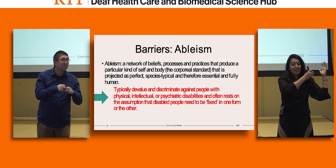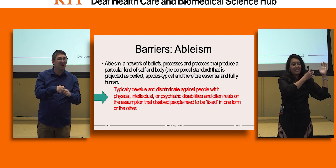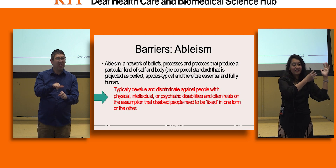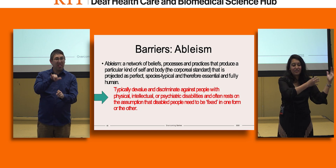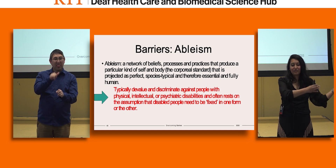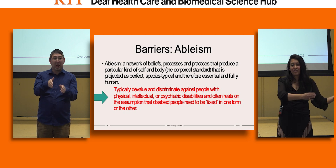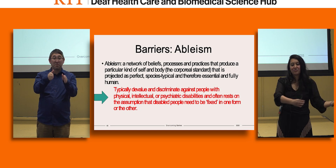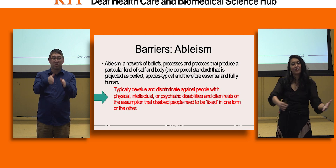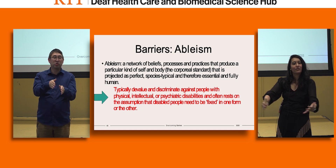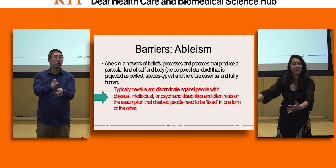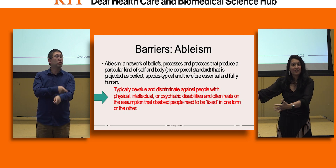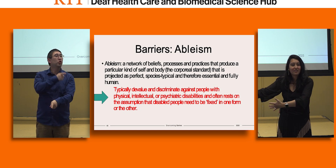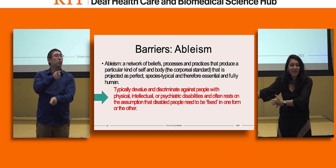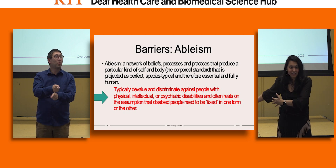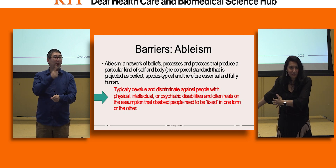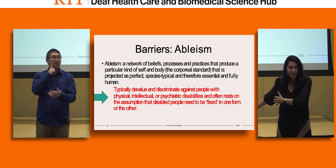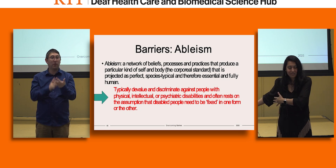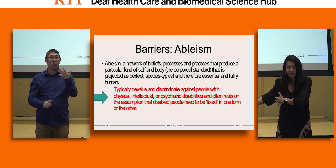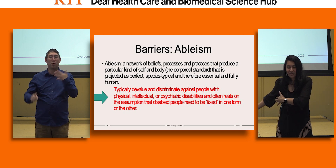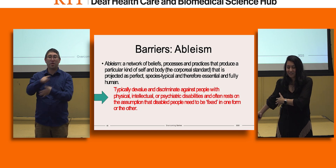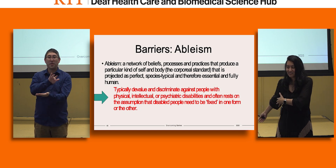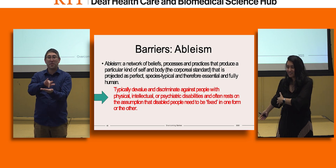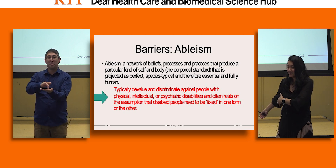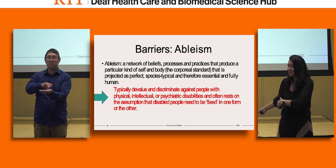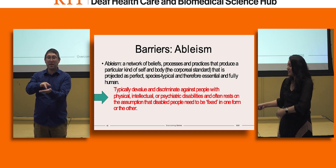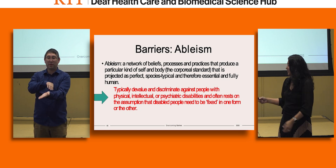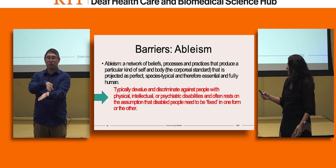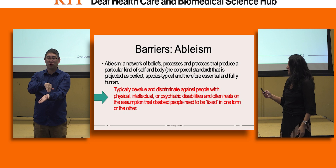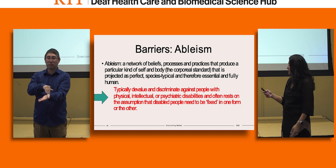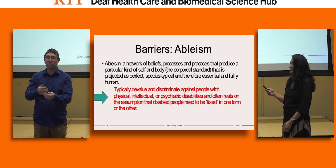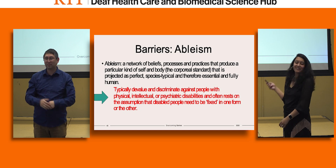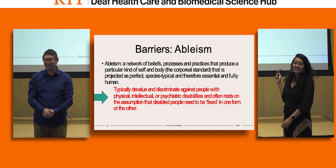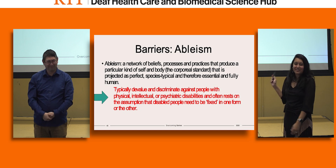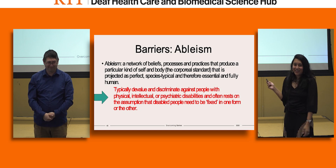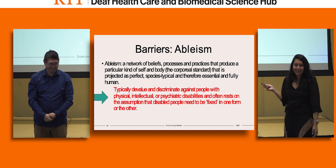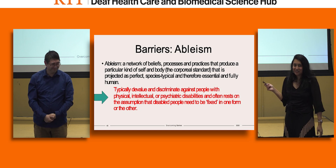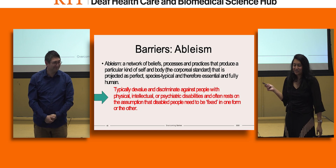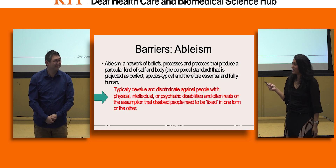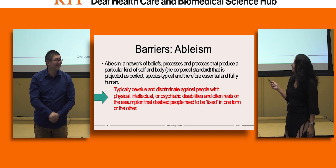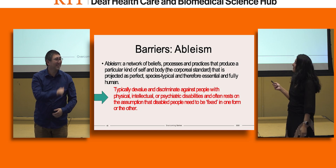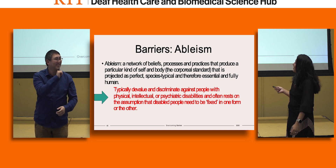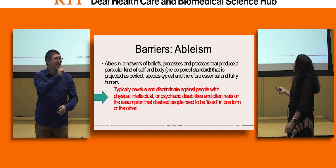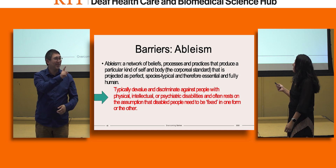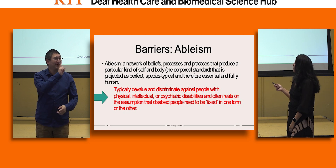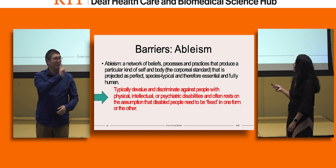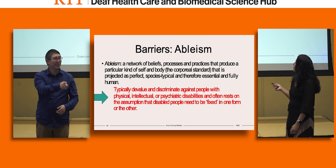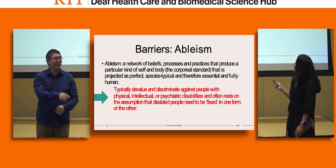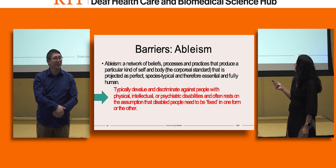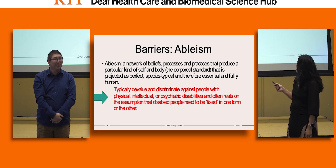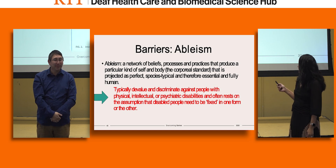is the right person to make their way through medicine. It just isn't the case, right?